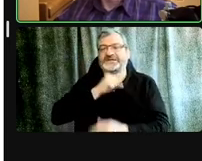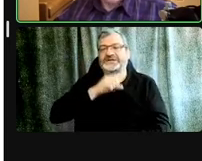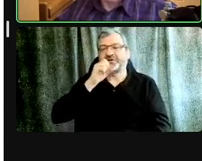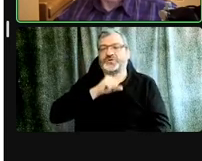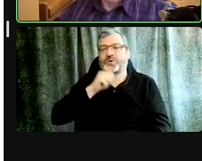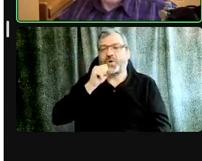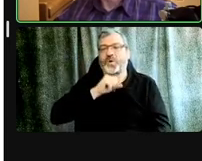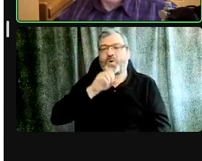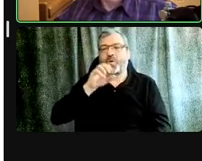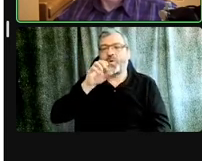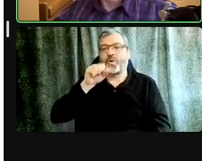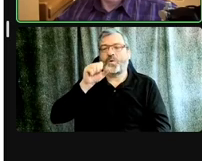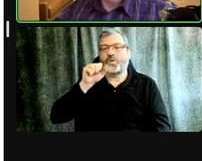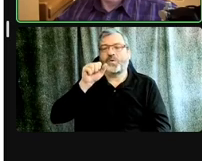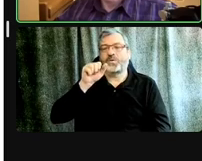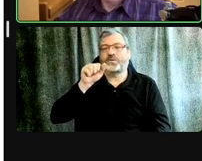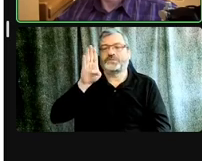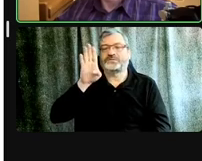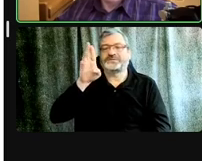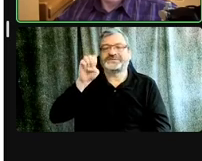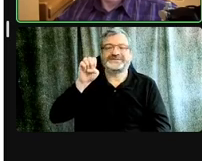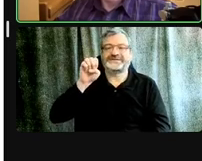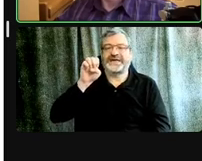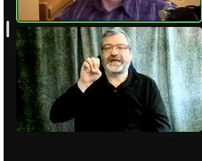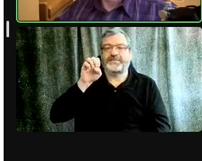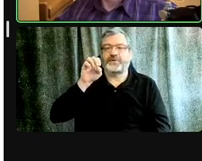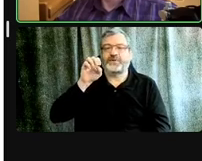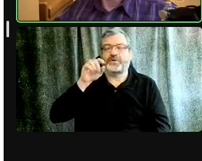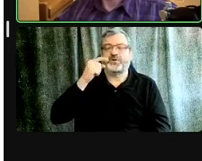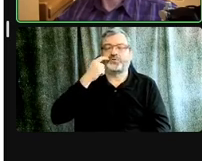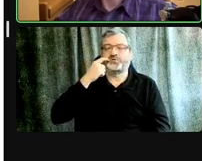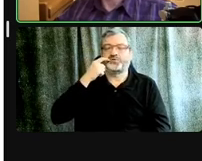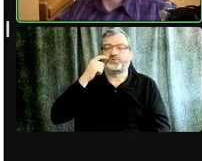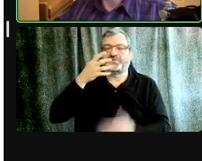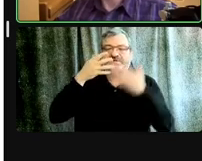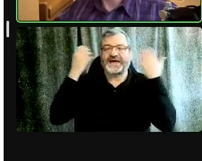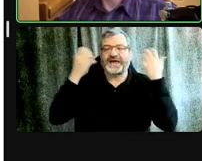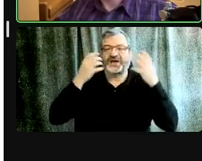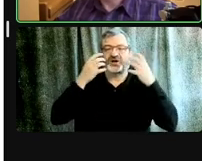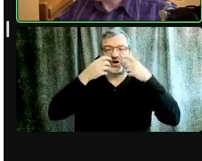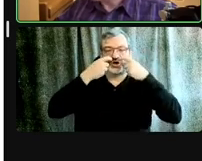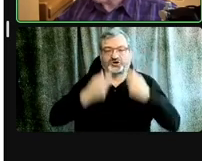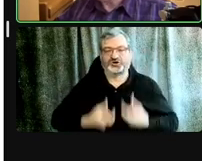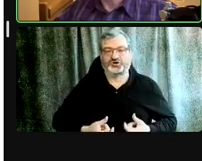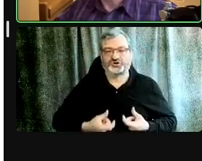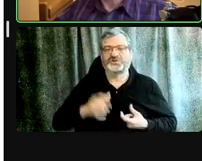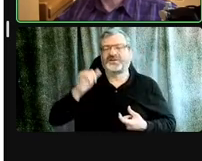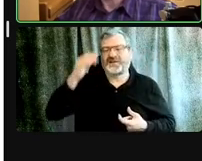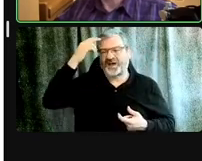were invited to actually touch and feel and hold in the Gallery. We've done all these kinds of projects